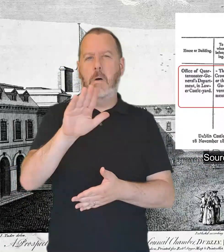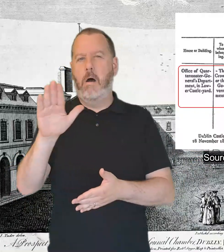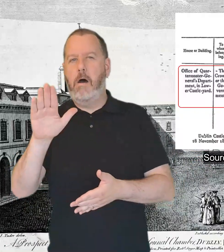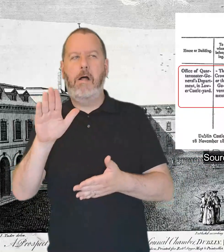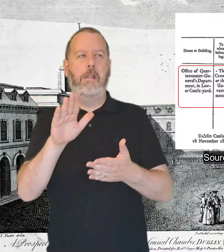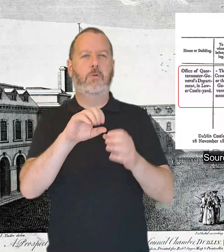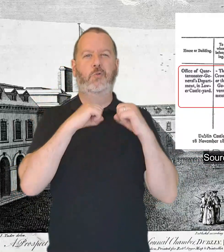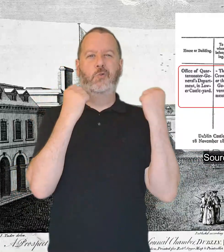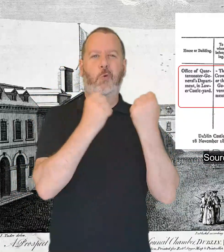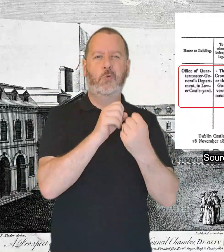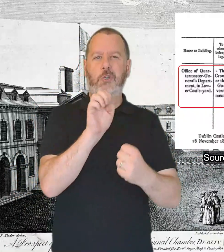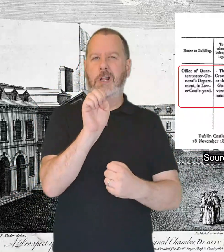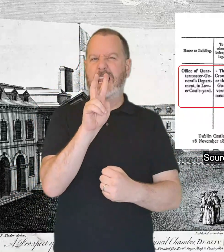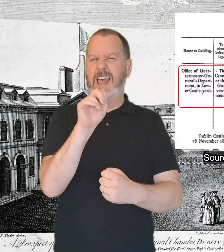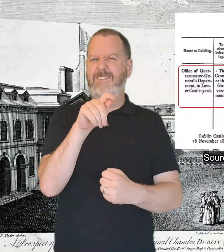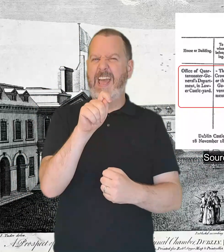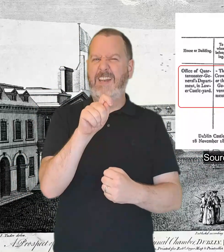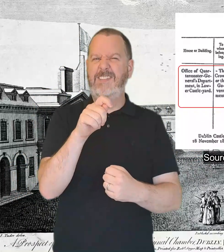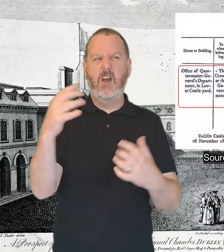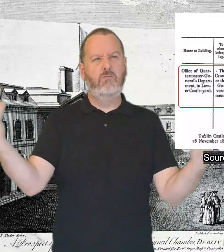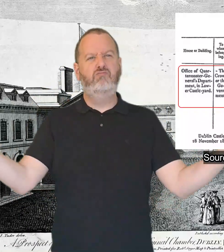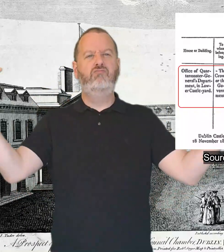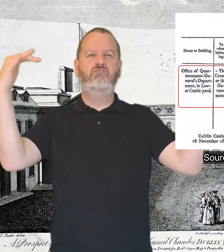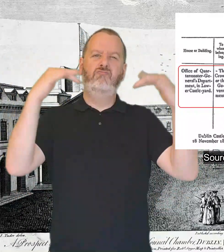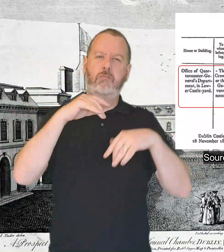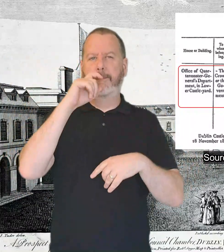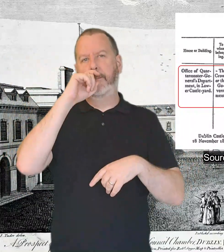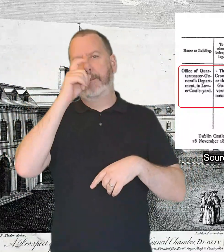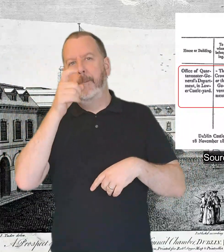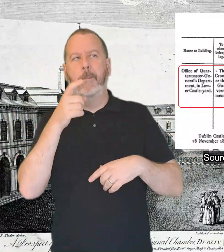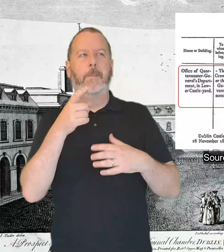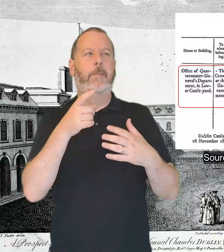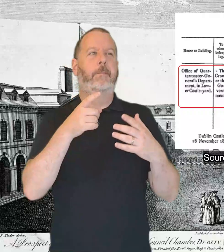with his name among the attendees of social events held by the likes of the